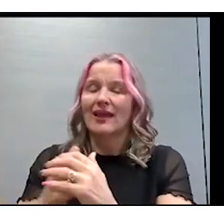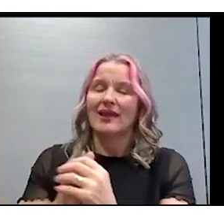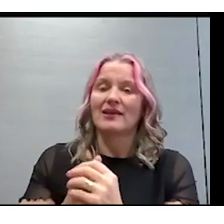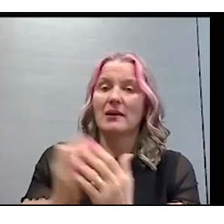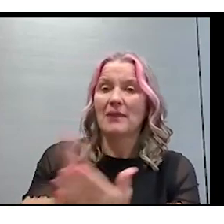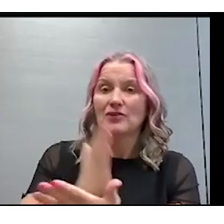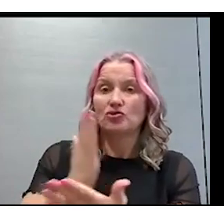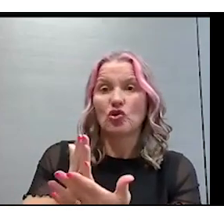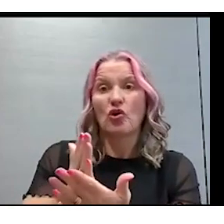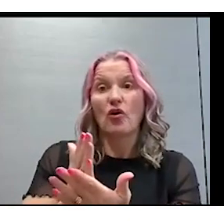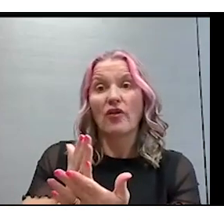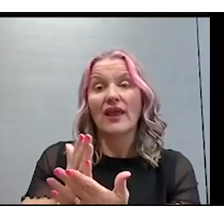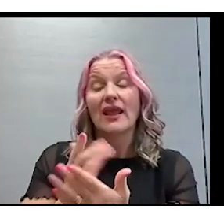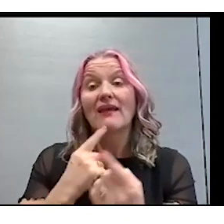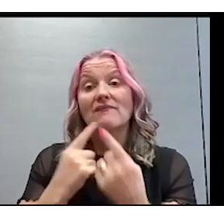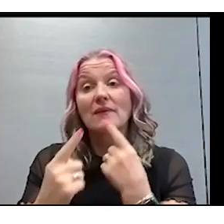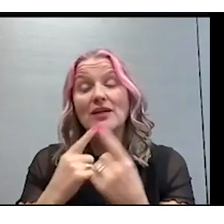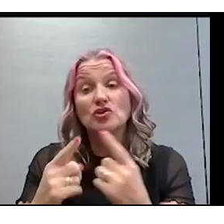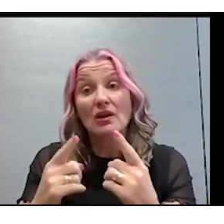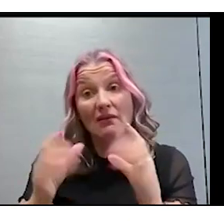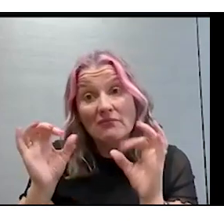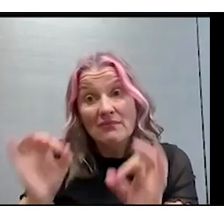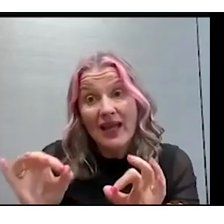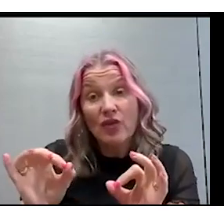Not is this problematic? No. Yes.